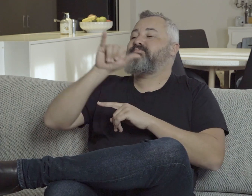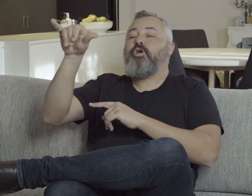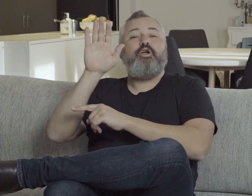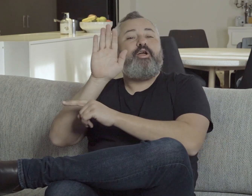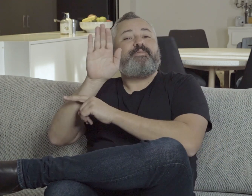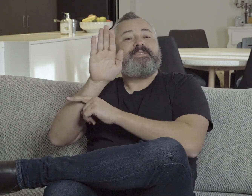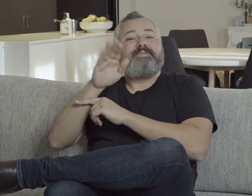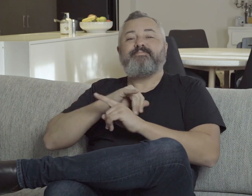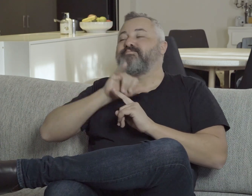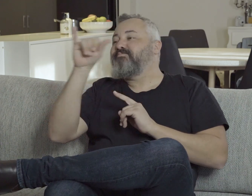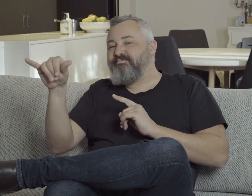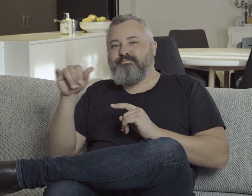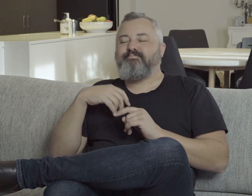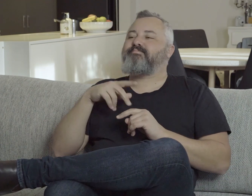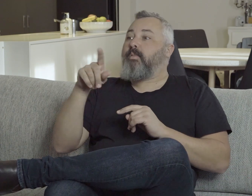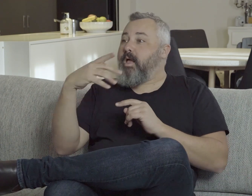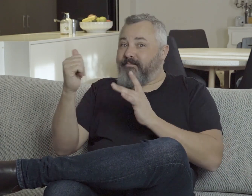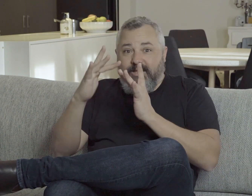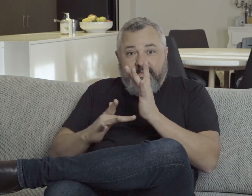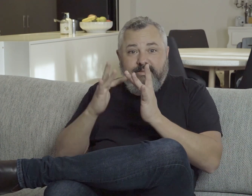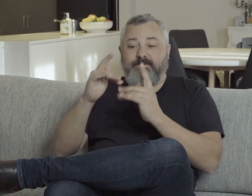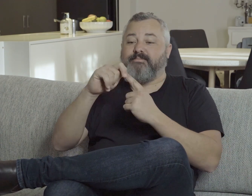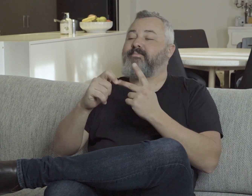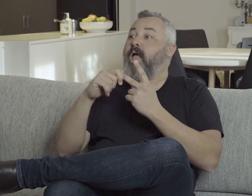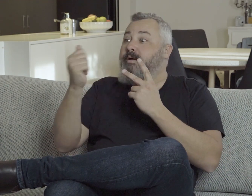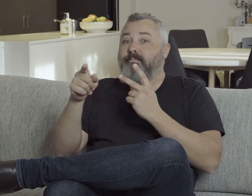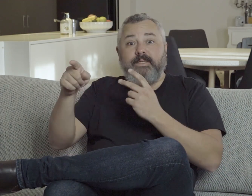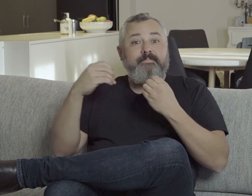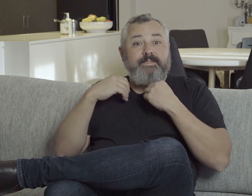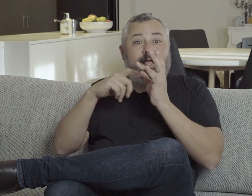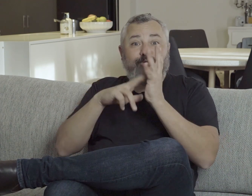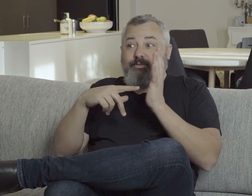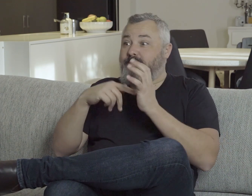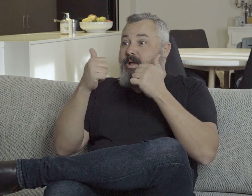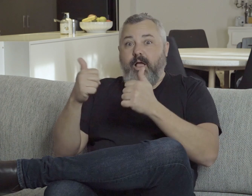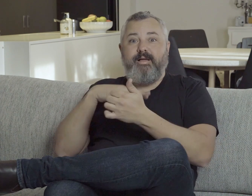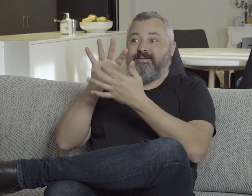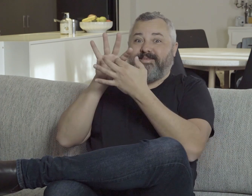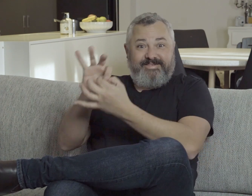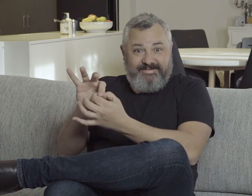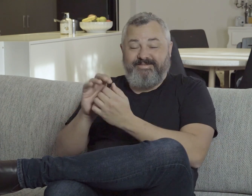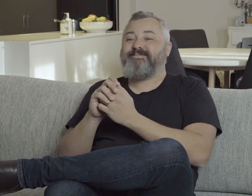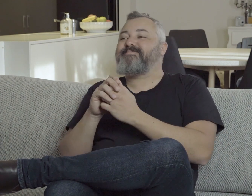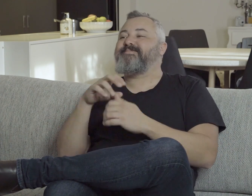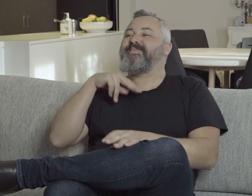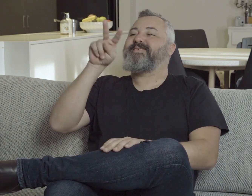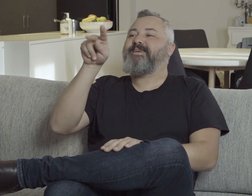I'm able to view a selection of my favorite shows and recommendations. However, if I was to travel overseas and use my streaming services account